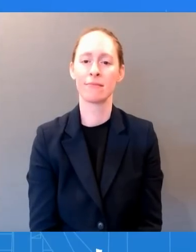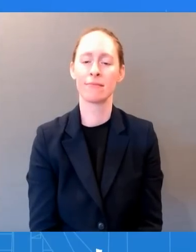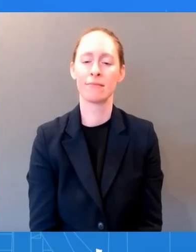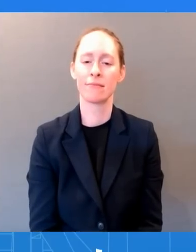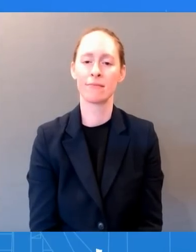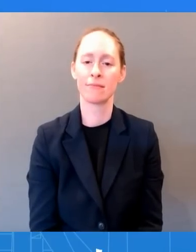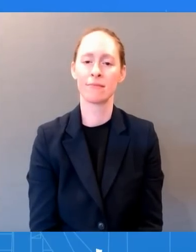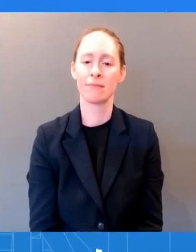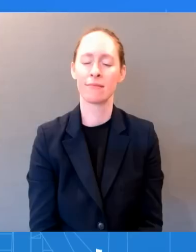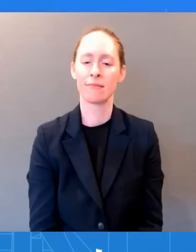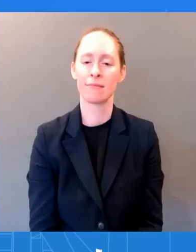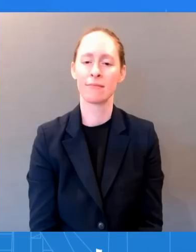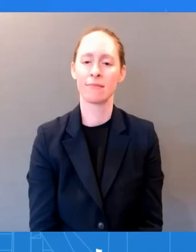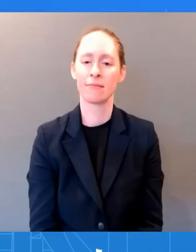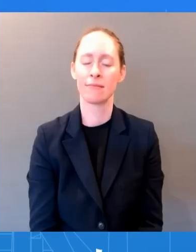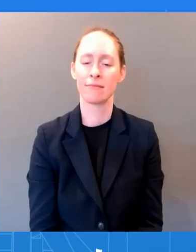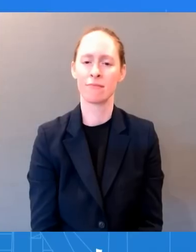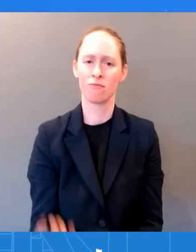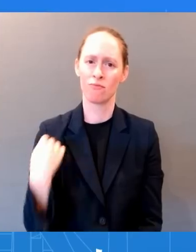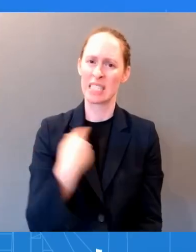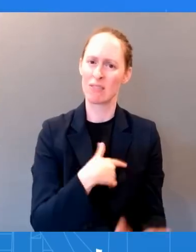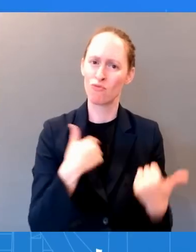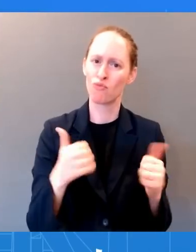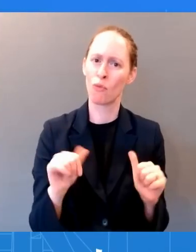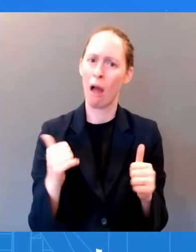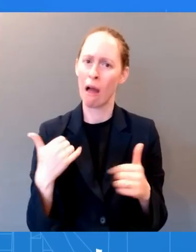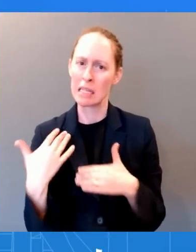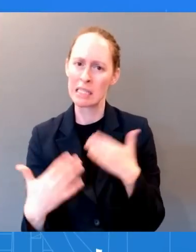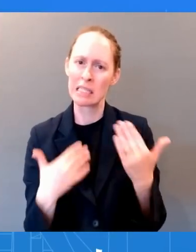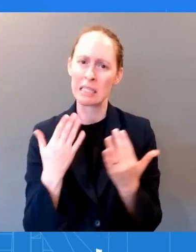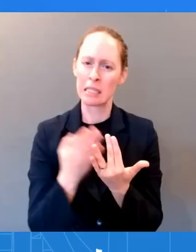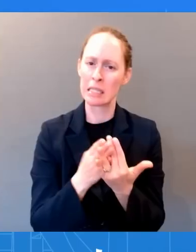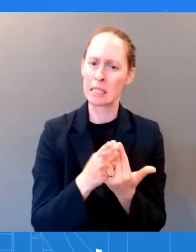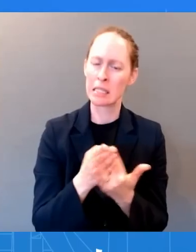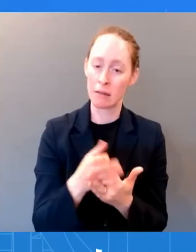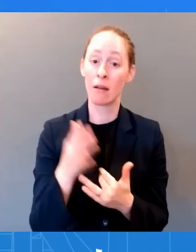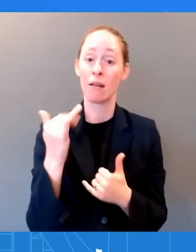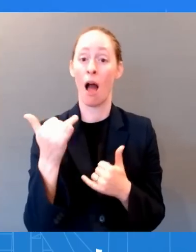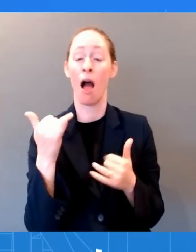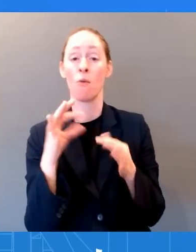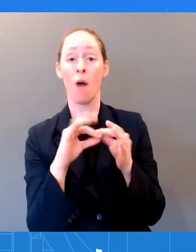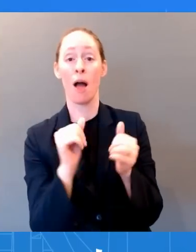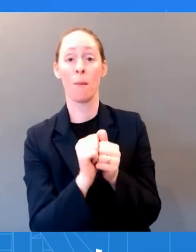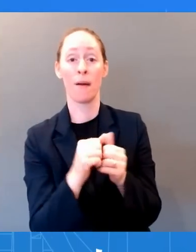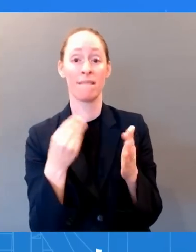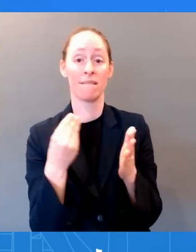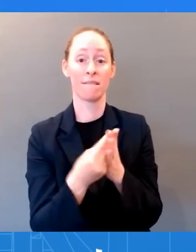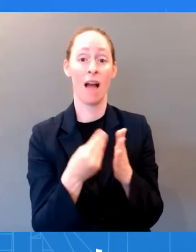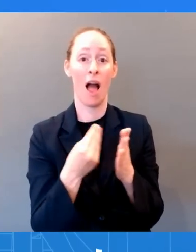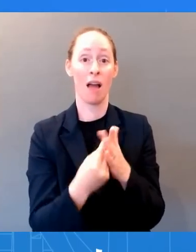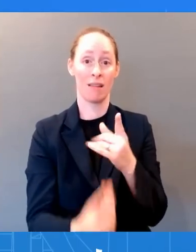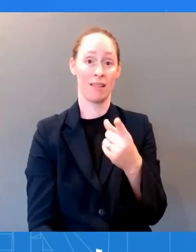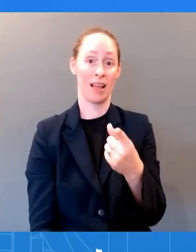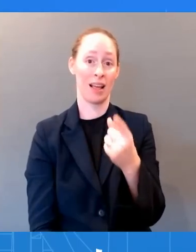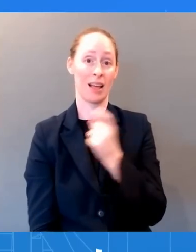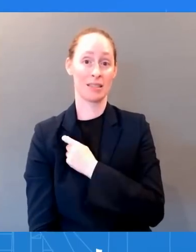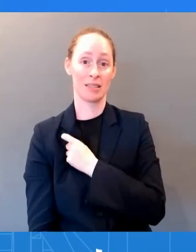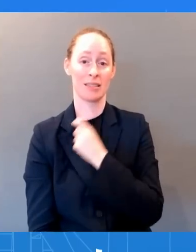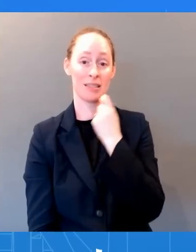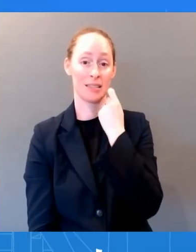And that funding that you're talking about that is connected to the COVID and the CR, that's something that we're going to continue to work